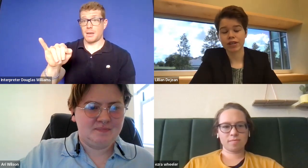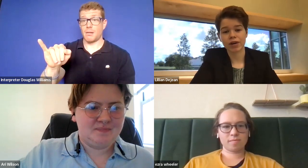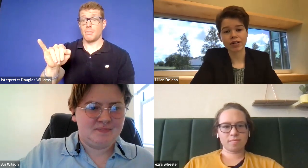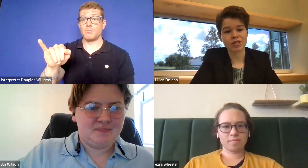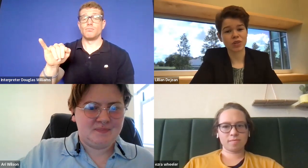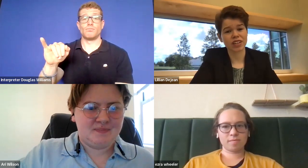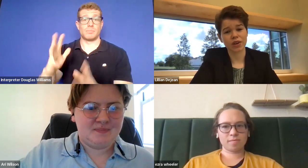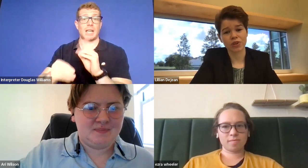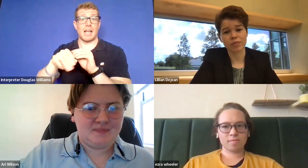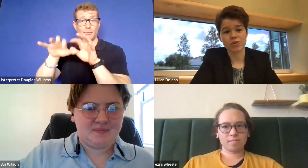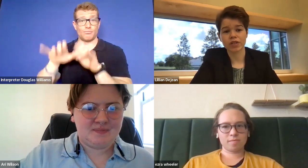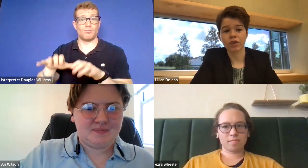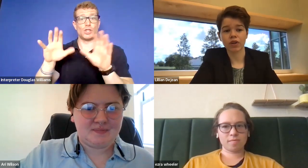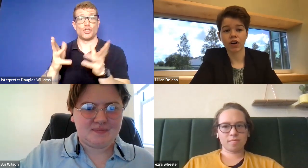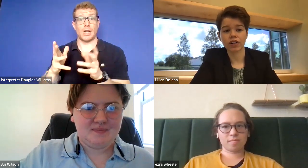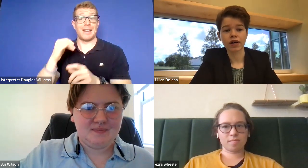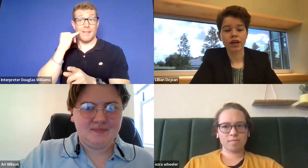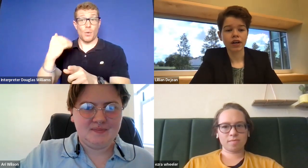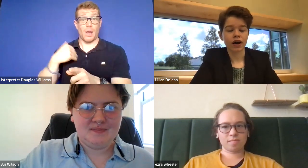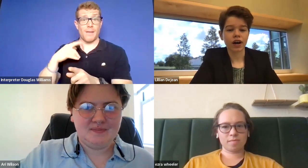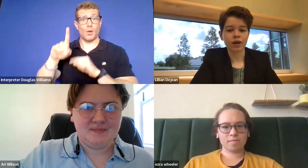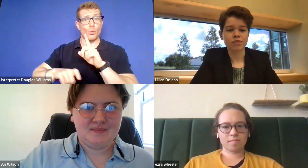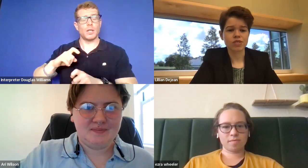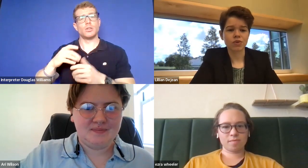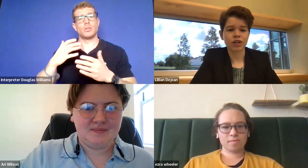Box, and we can go through them as we go along.